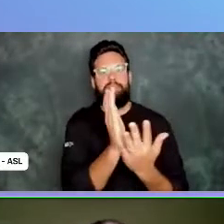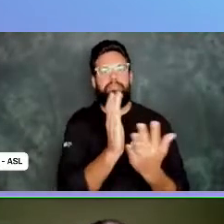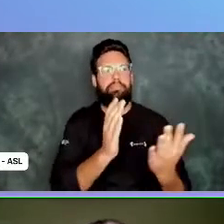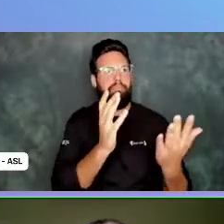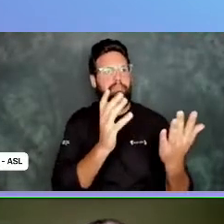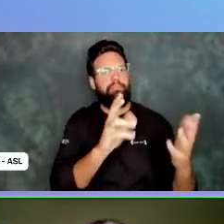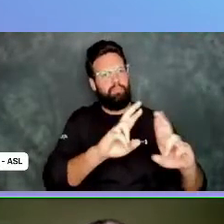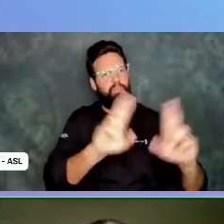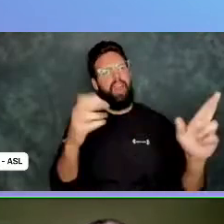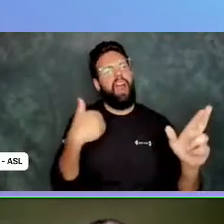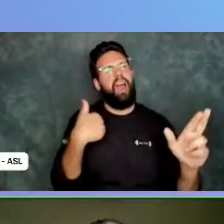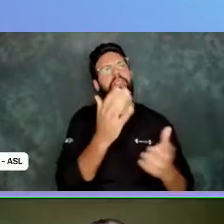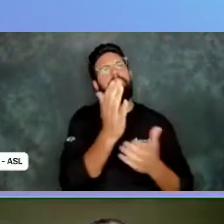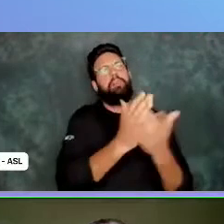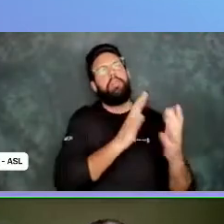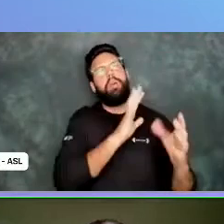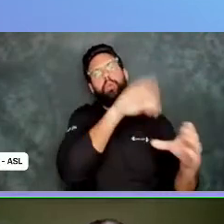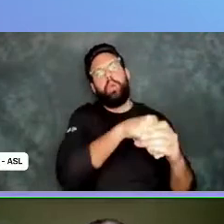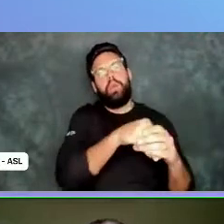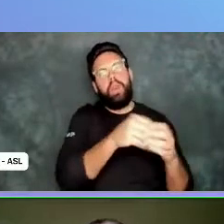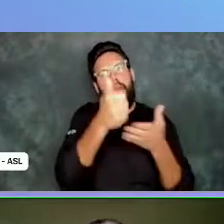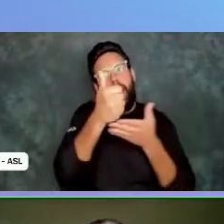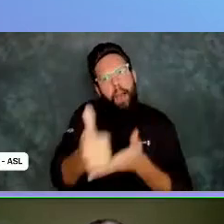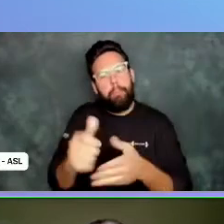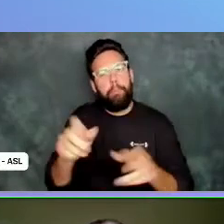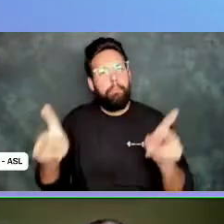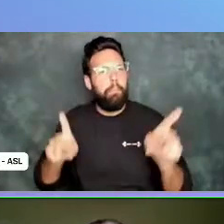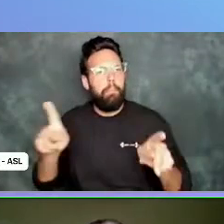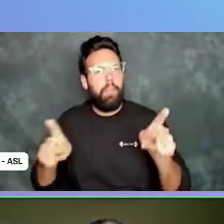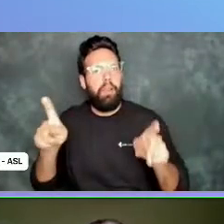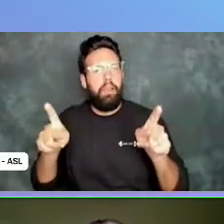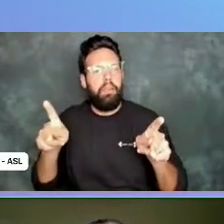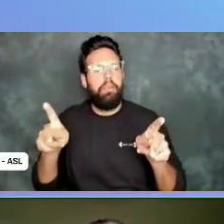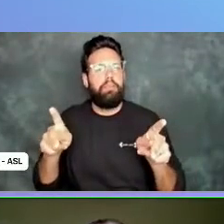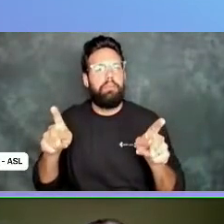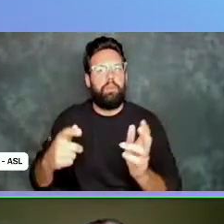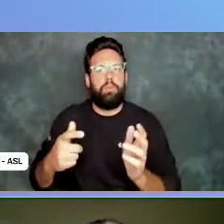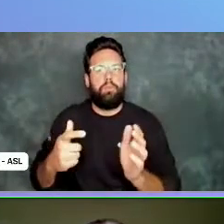landmarks and things like that that really help users